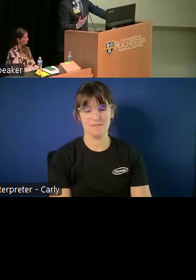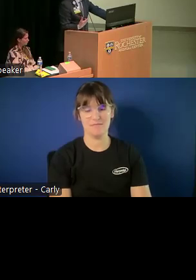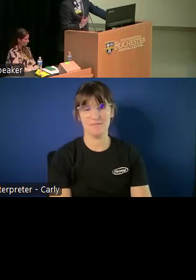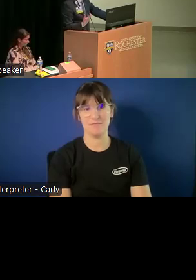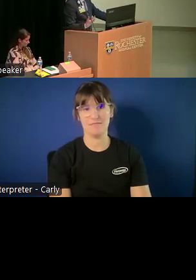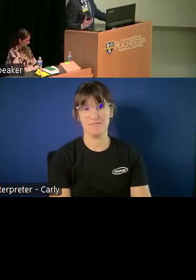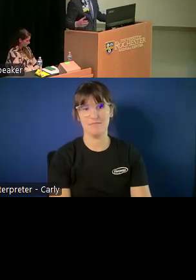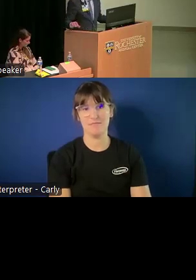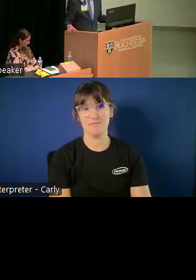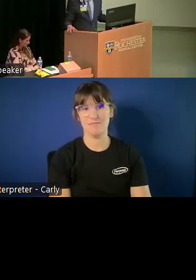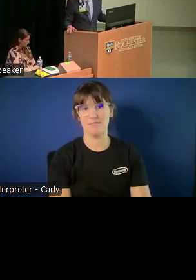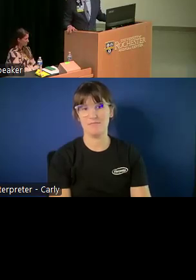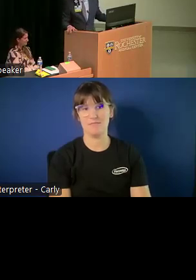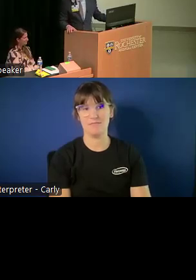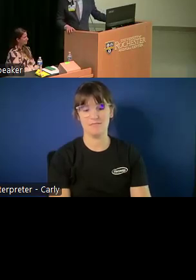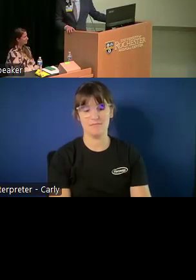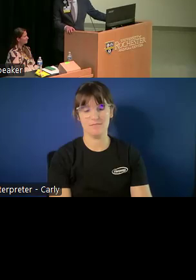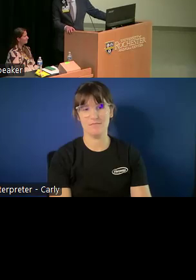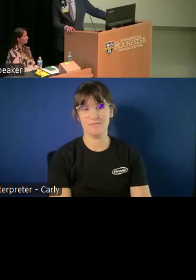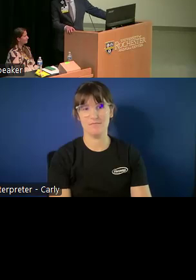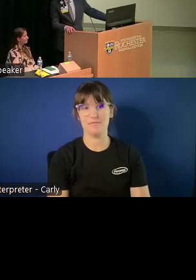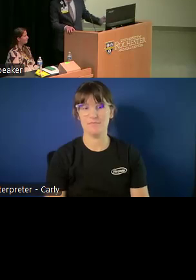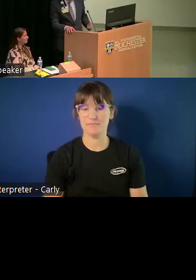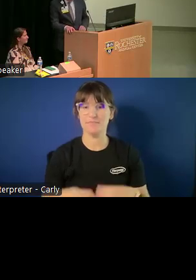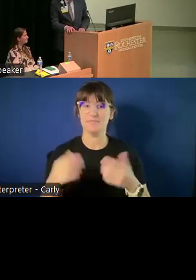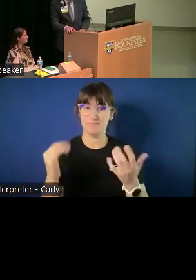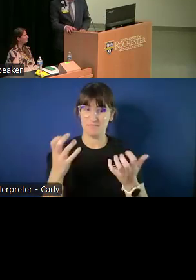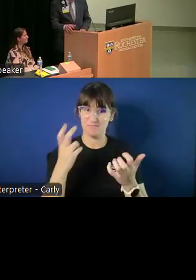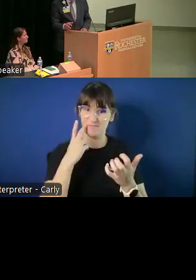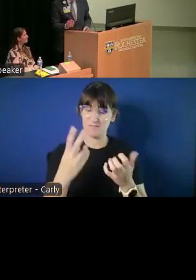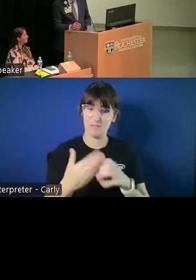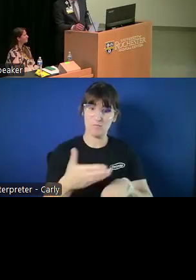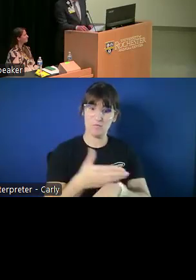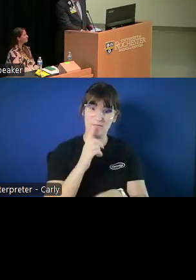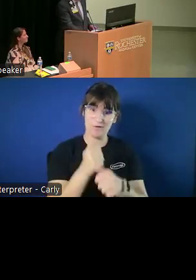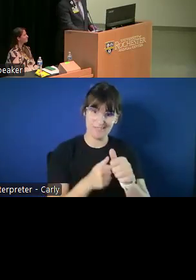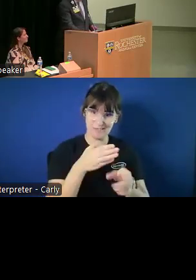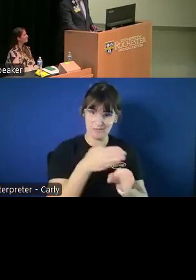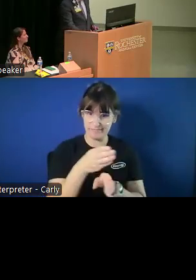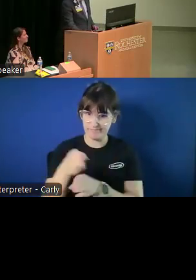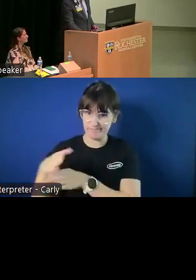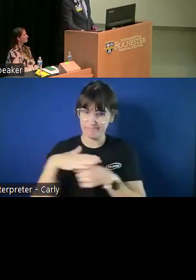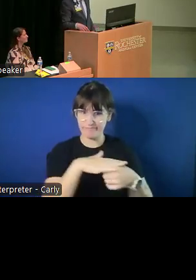people really care about workplace well-being and wanted to make improvements in their areas we